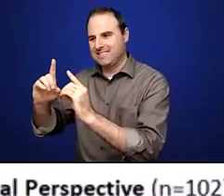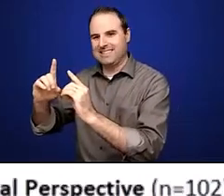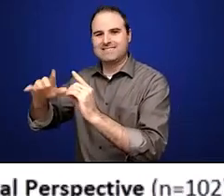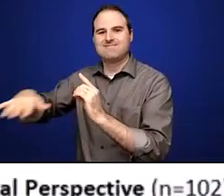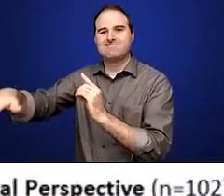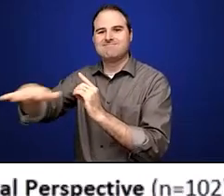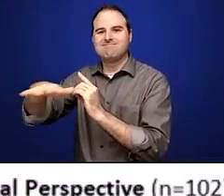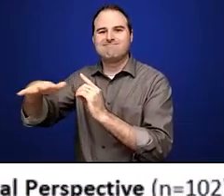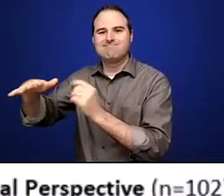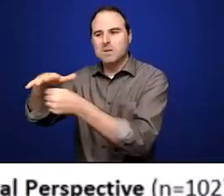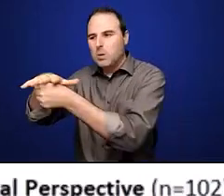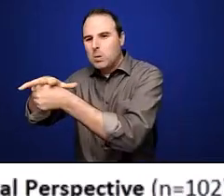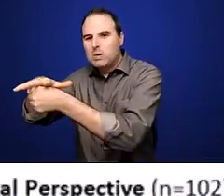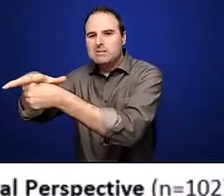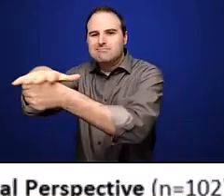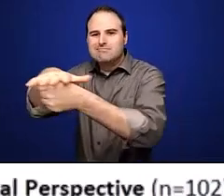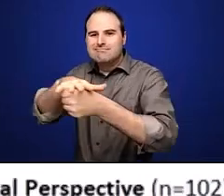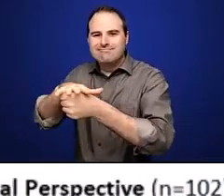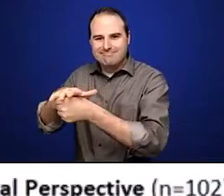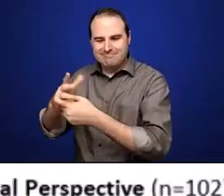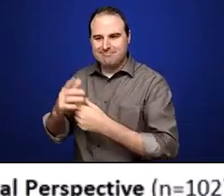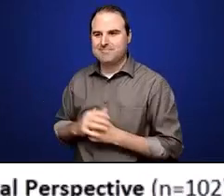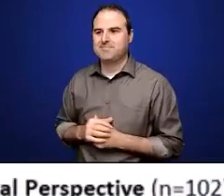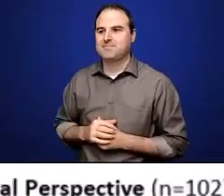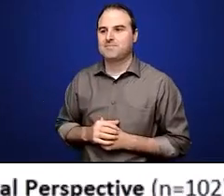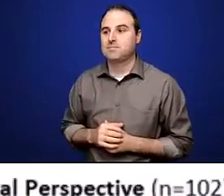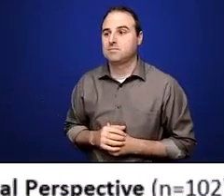And so what we wanted to start with was really asking People